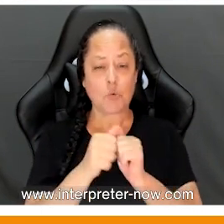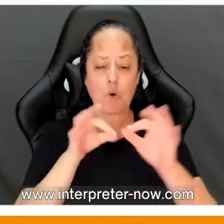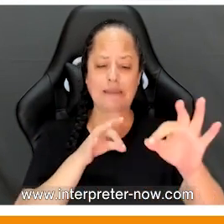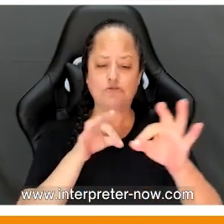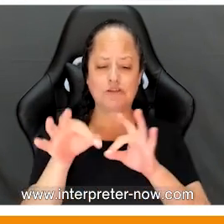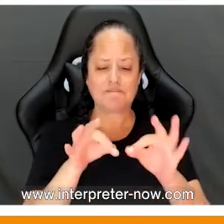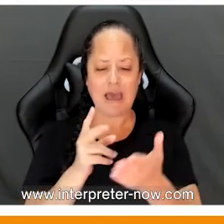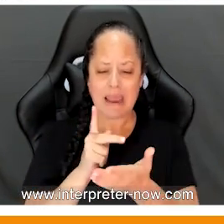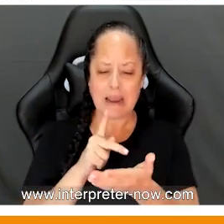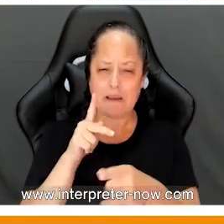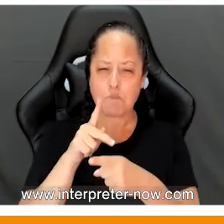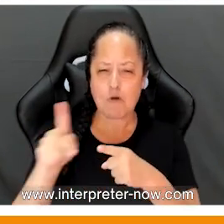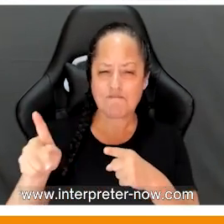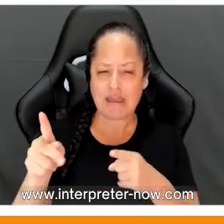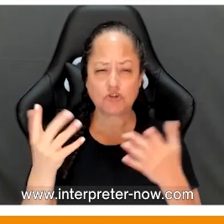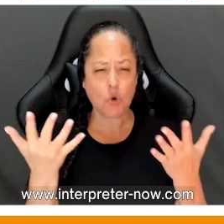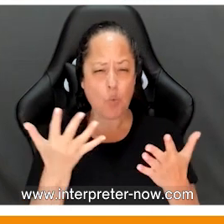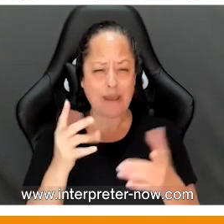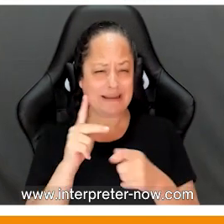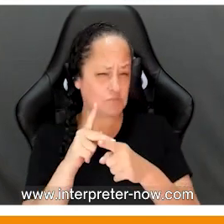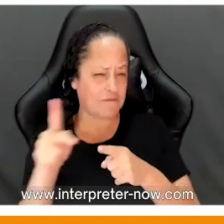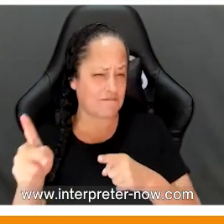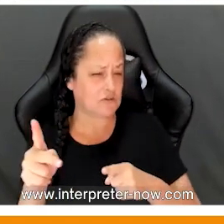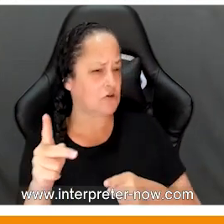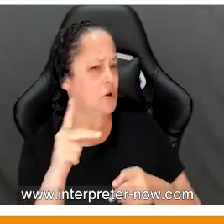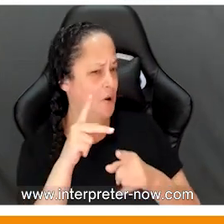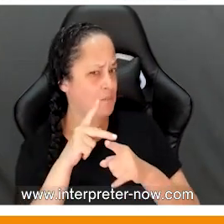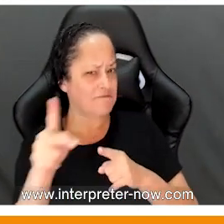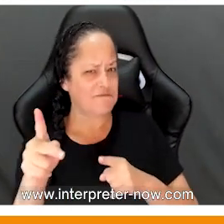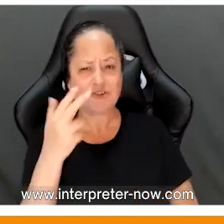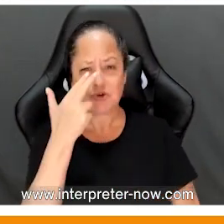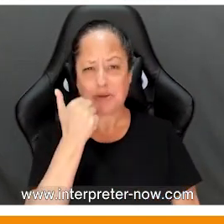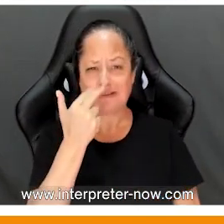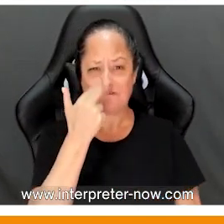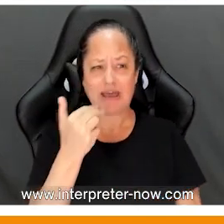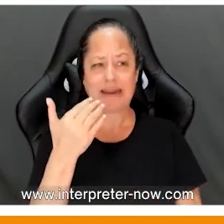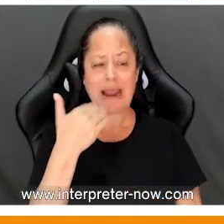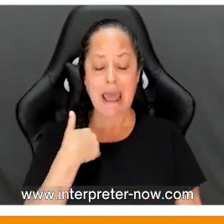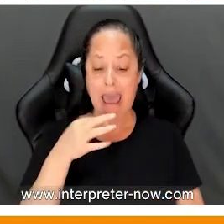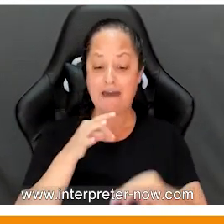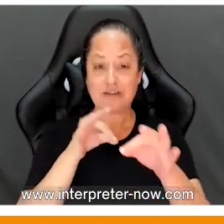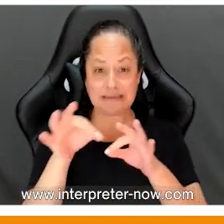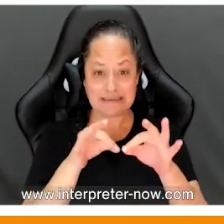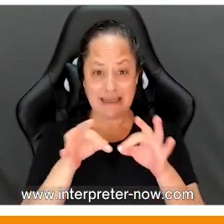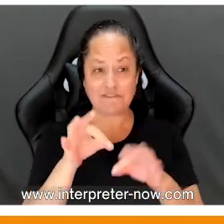What is professionalism? So professionalism is funny, because it has a definition.